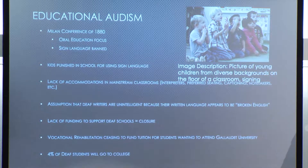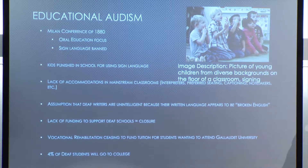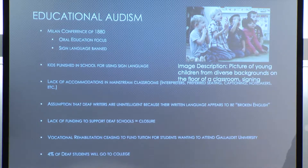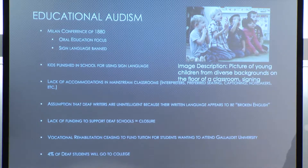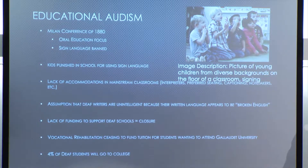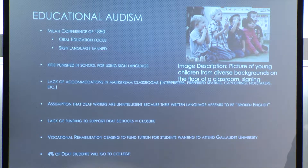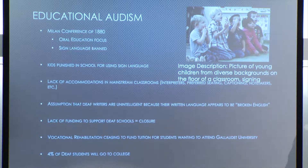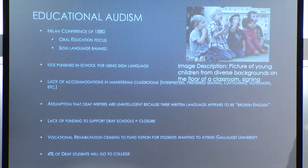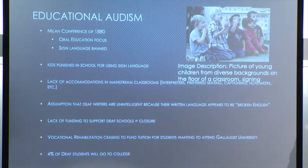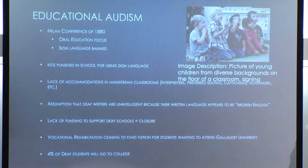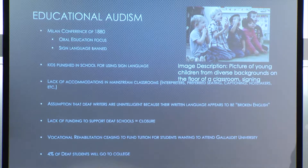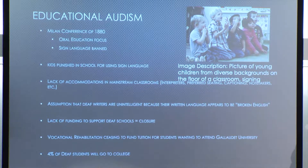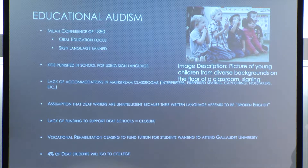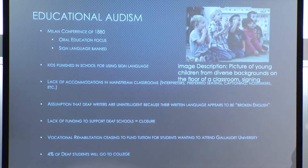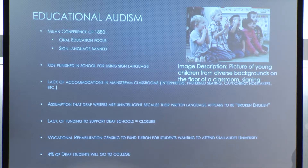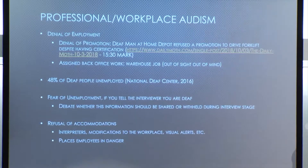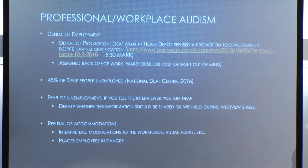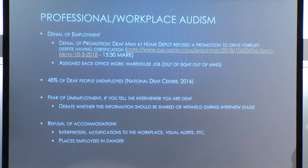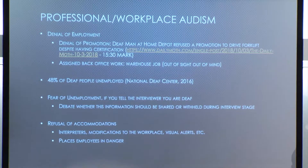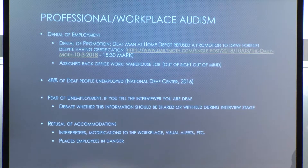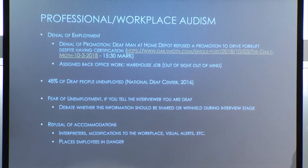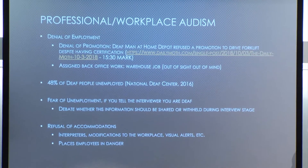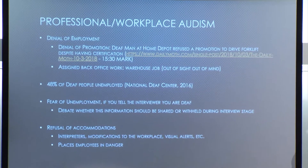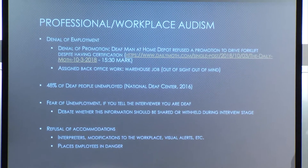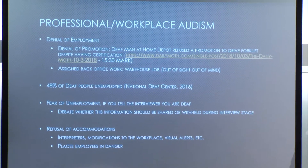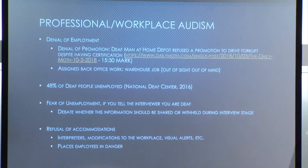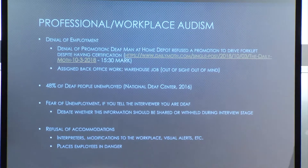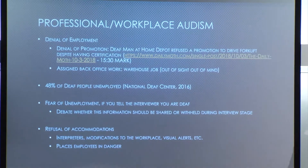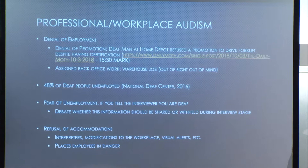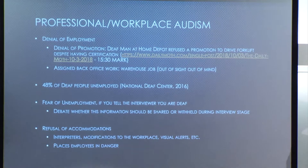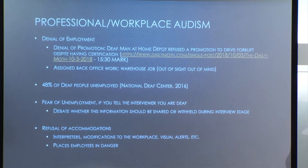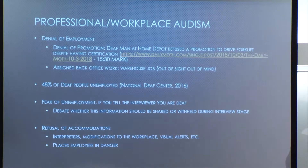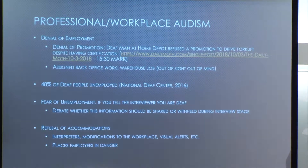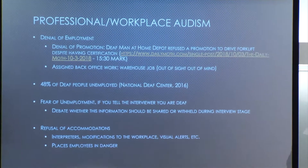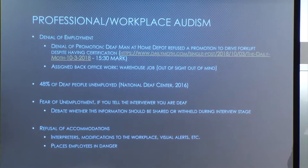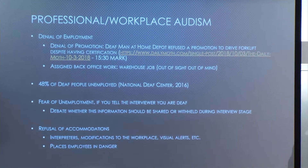to have higher education in a setting that's most appropriate for them.